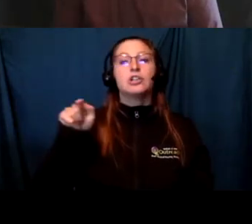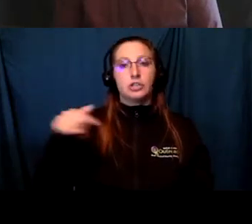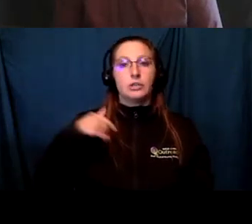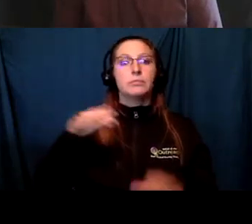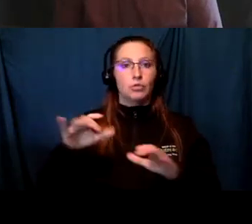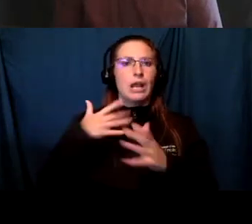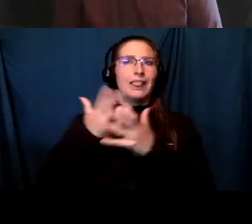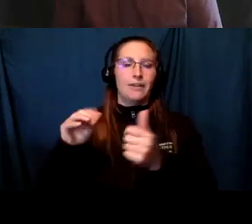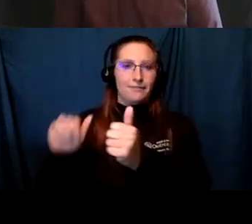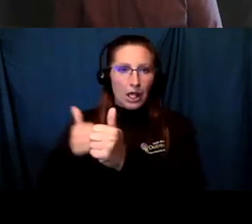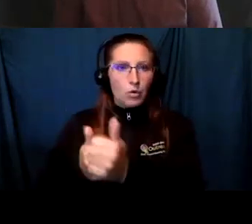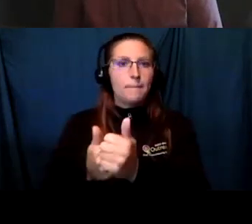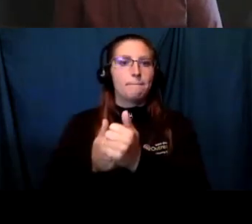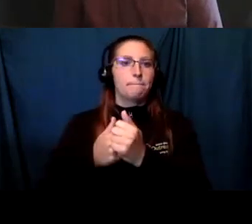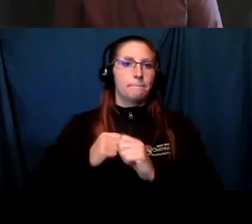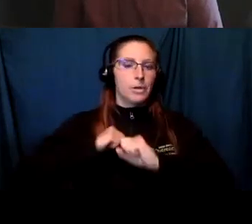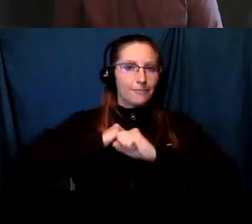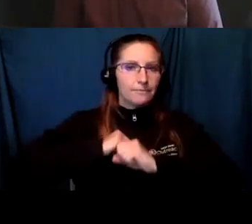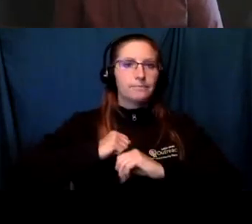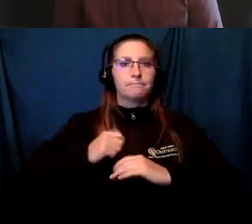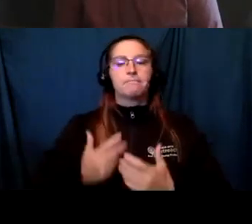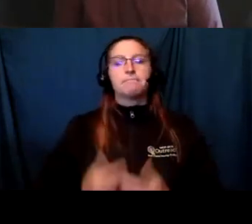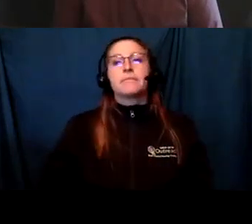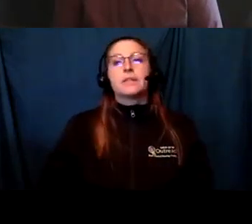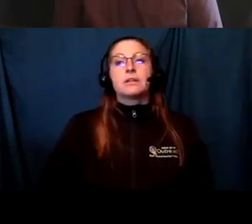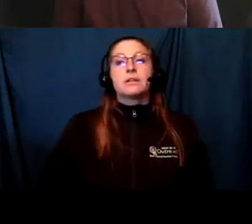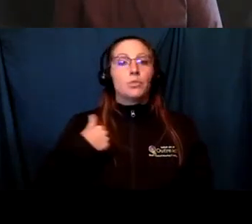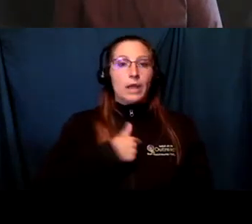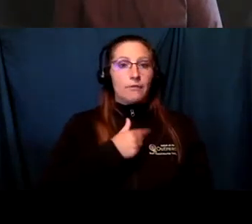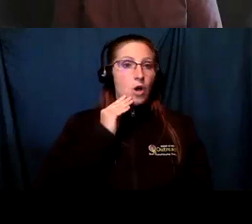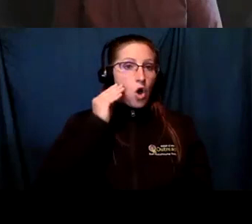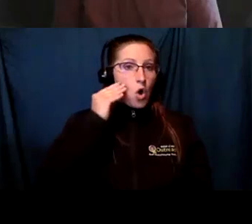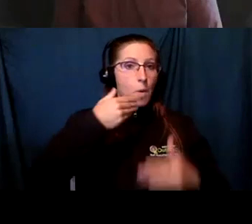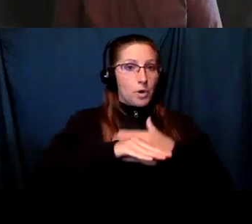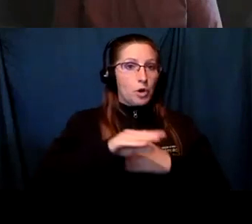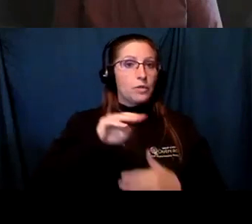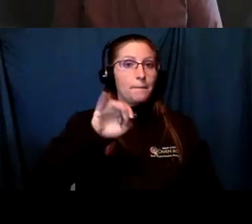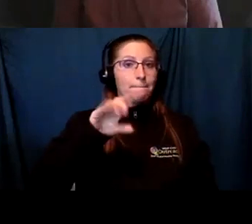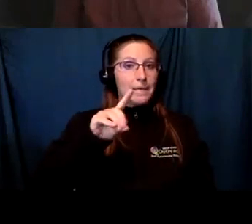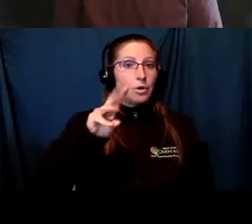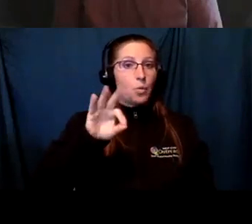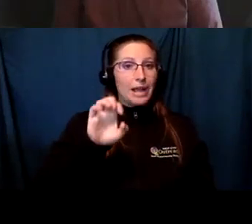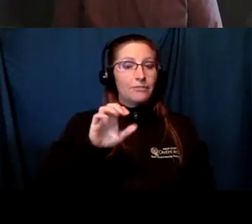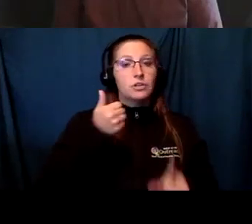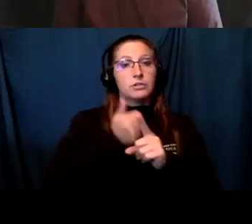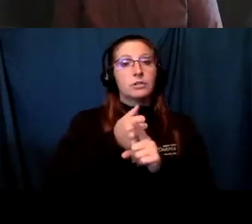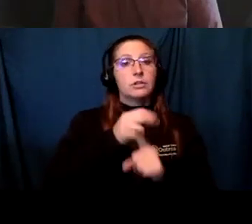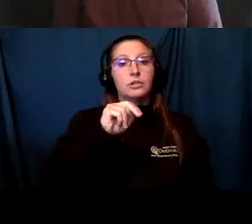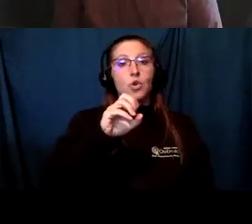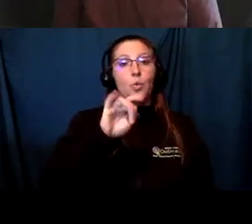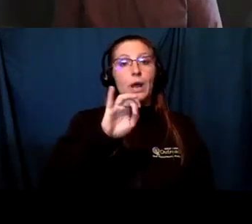prevention. We have a home birth midwife who was part of our team named Noel Fernandez, who was our